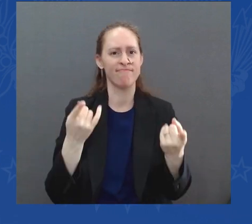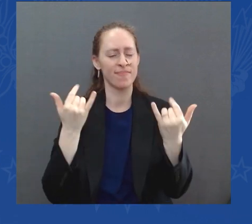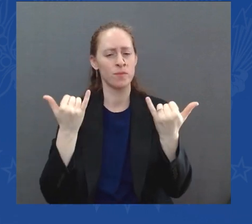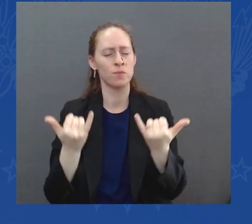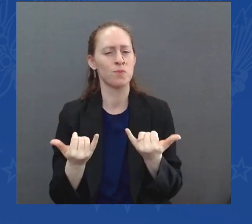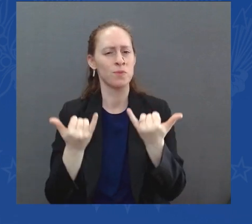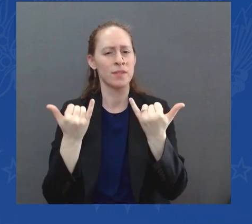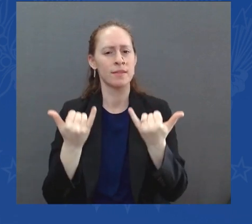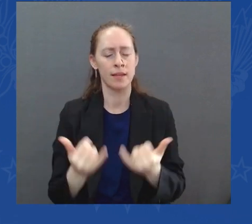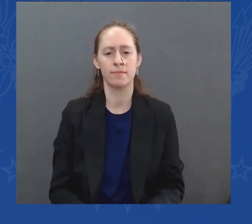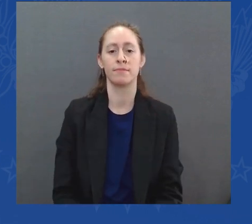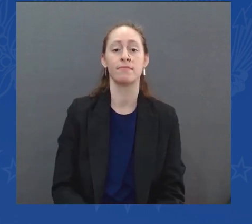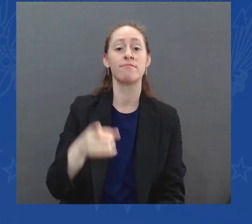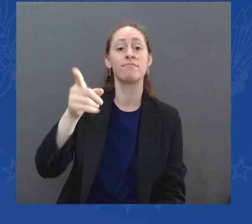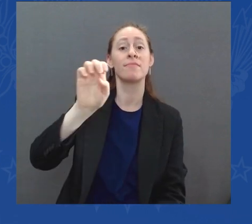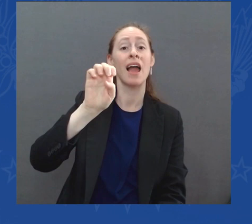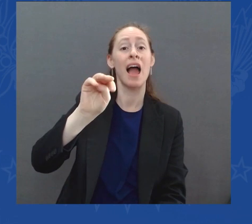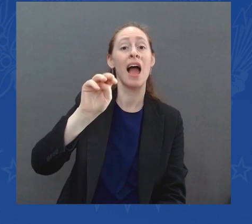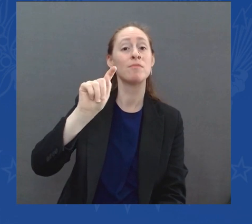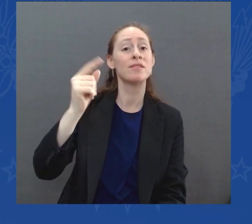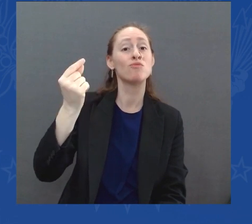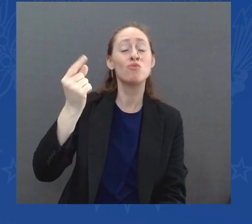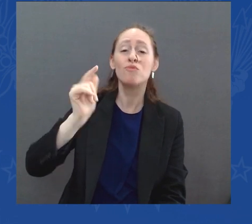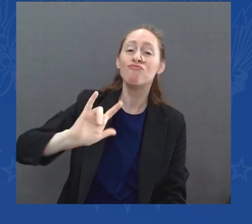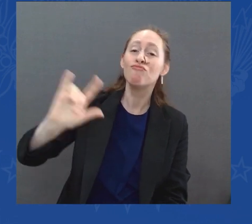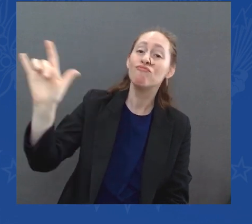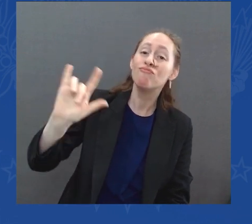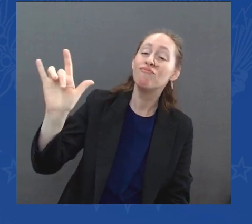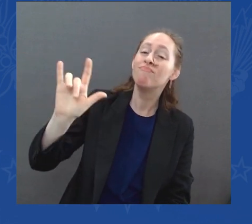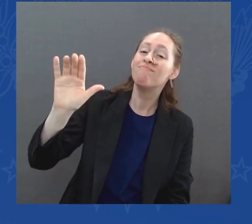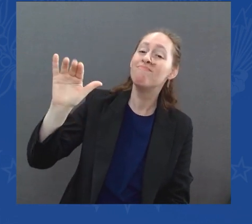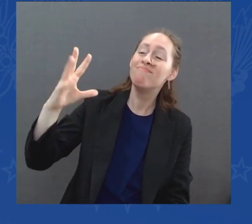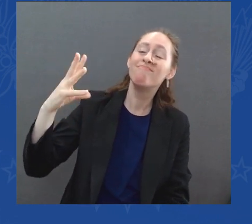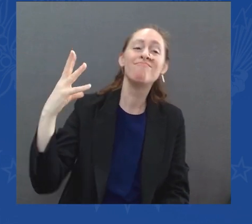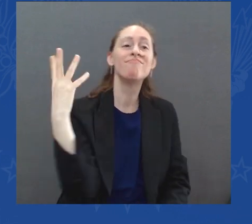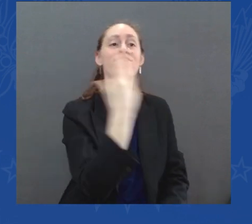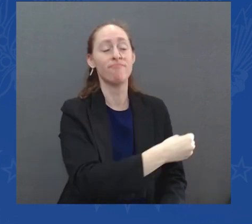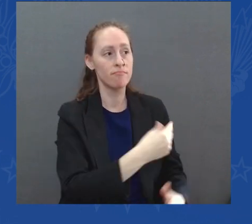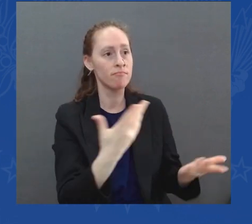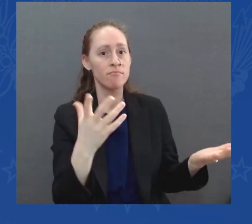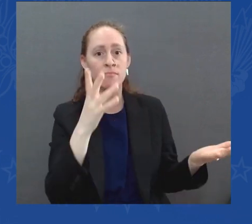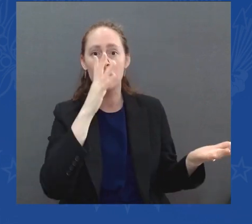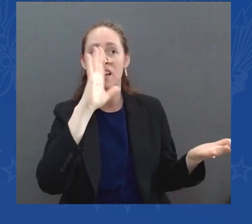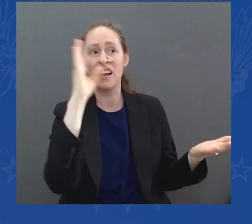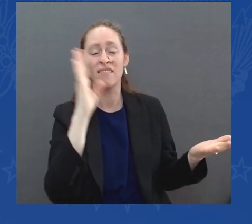Days after he arrived in Mississippi, Emmett's mutilated body was found in a river,